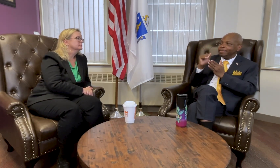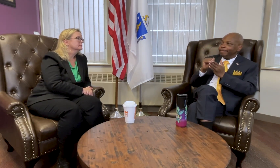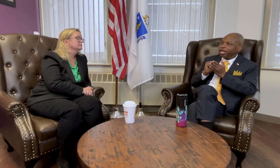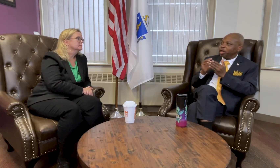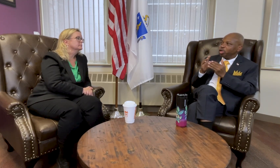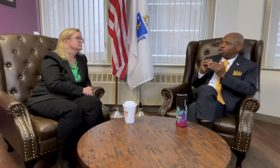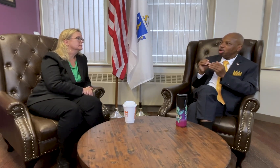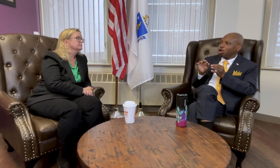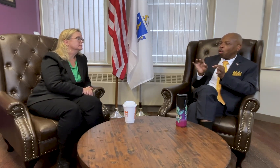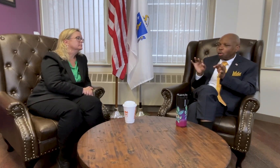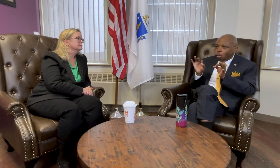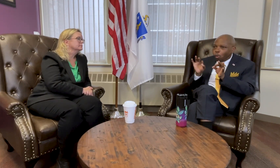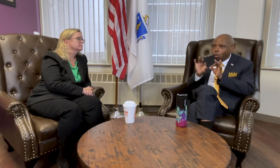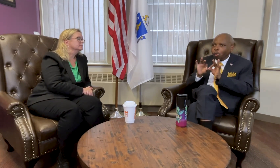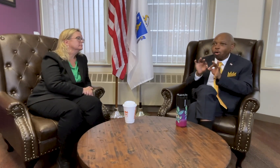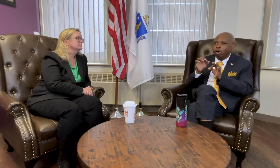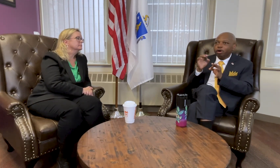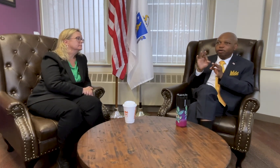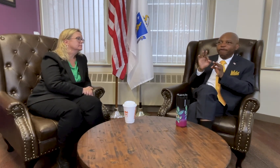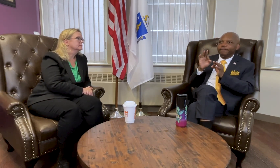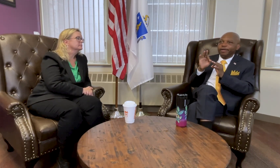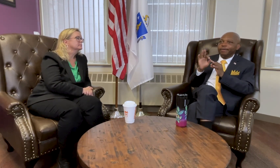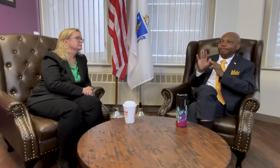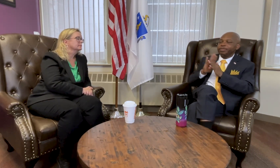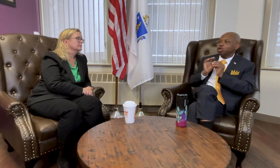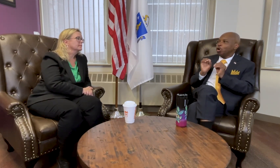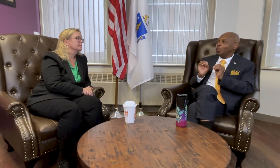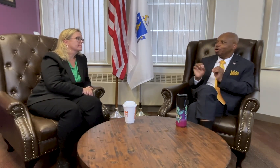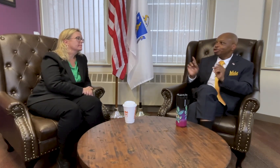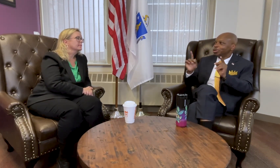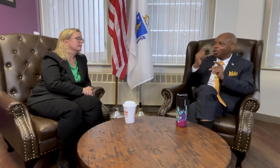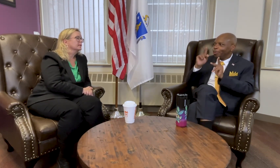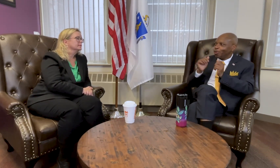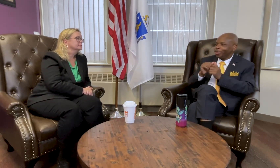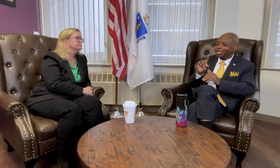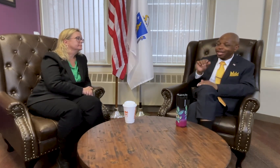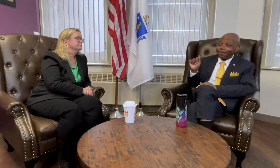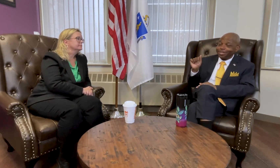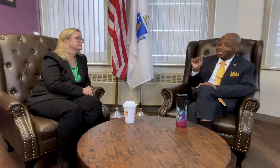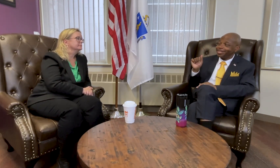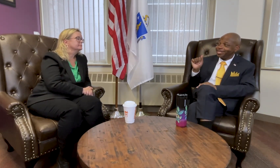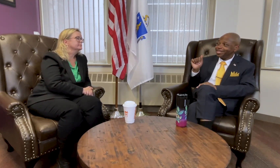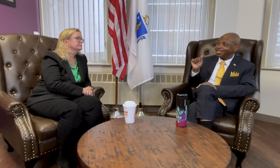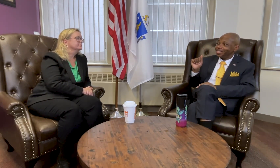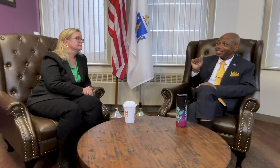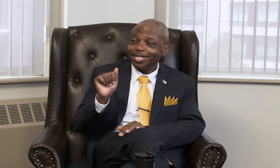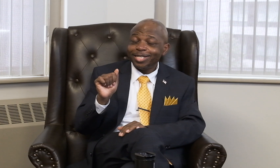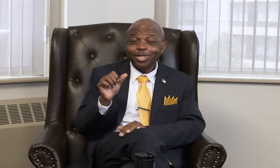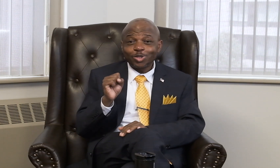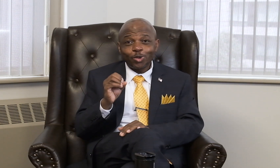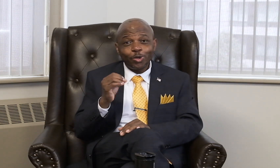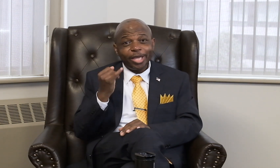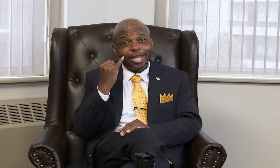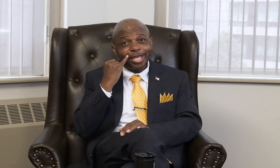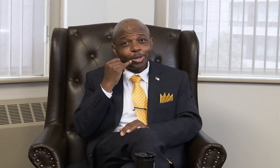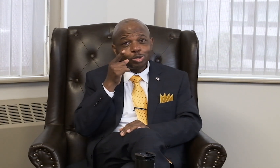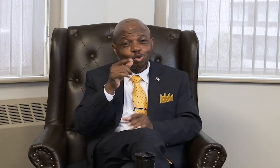18 million dollars worth of business opportunities for people with disabilities. So,